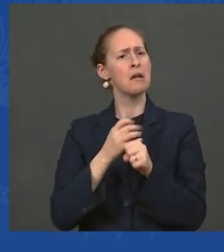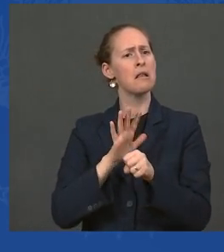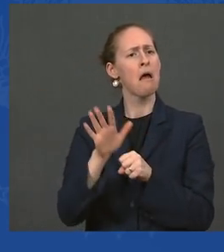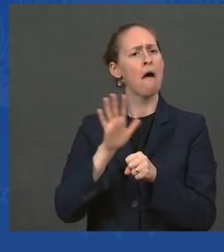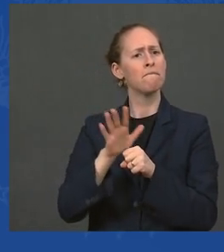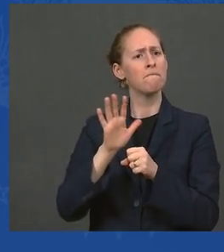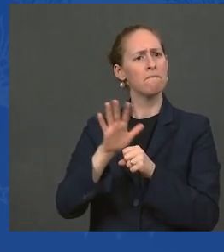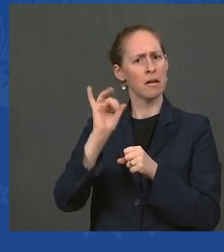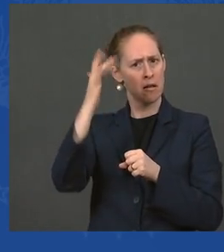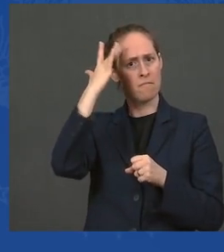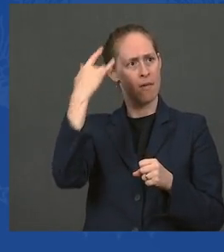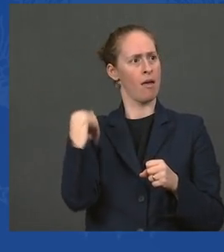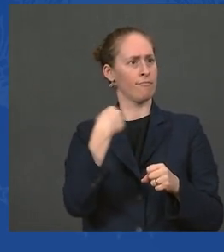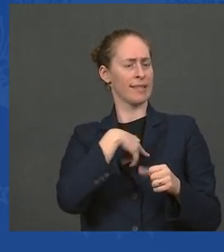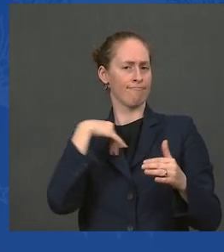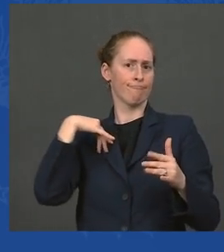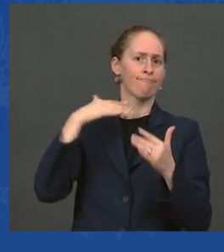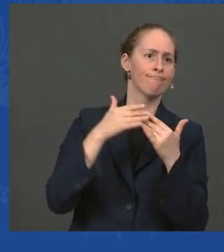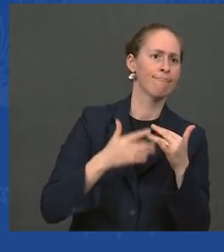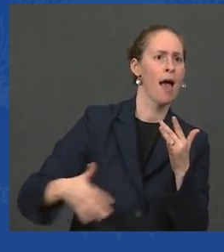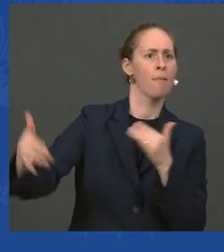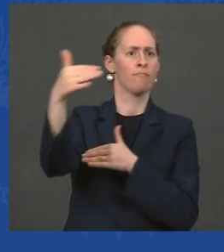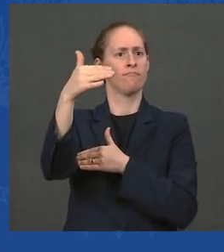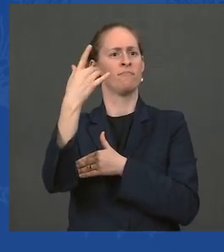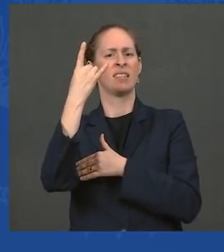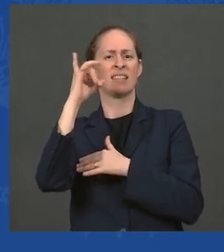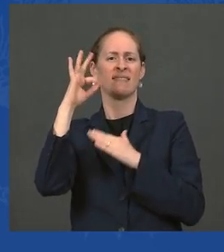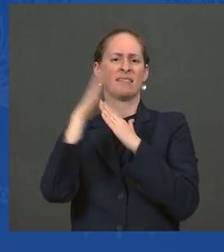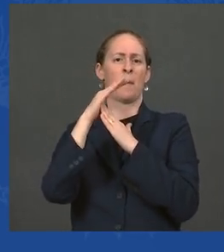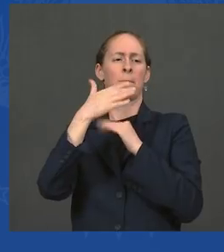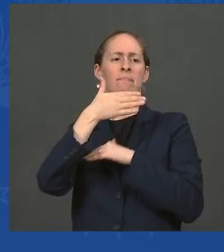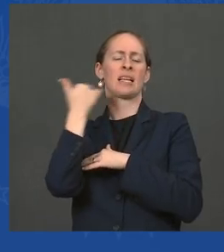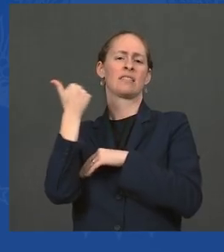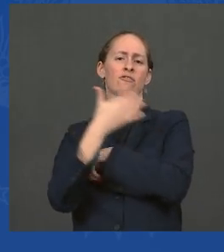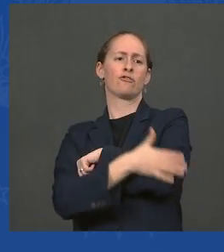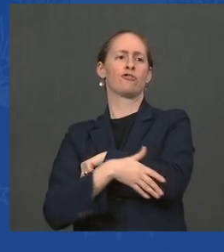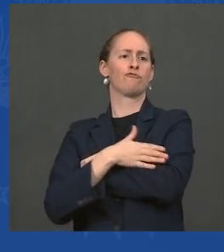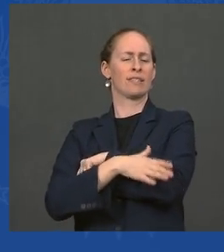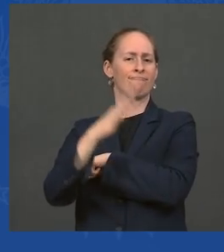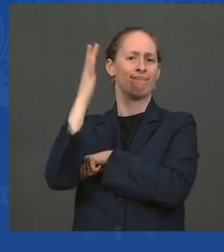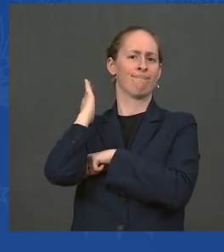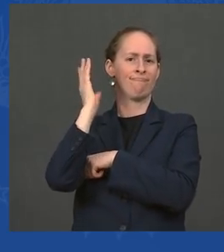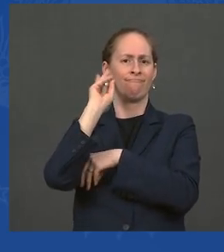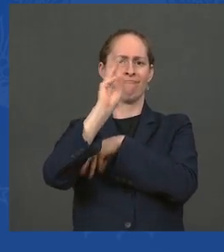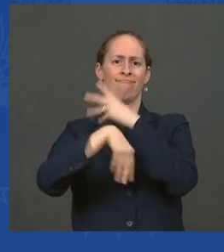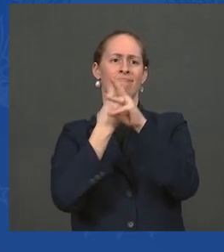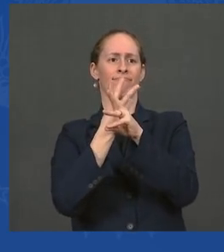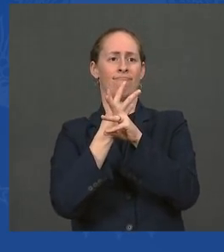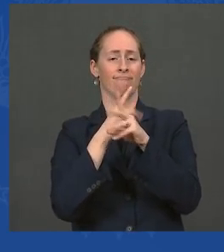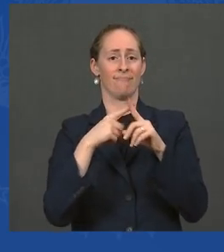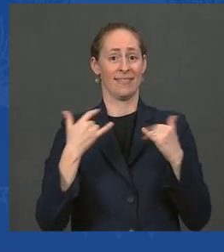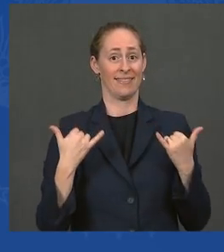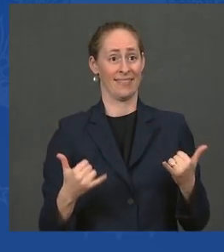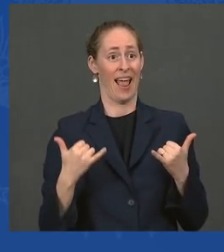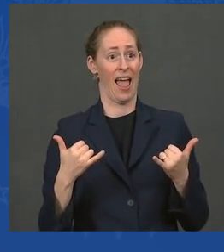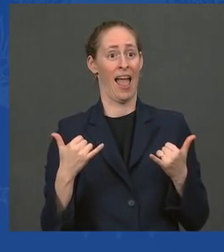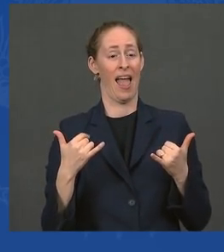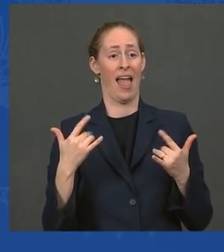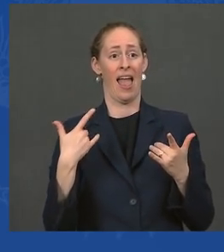We became among the best- educated countries in the world. But somewhere along the way, we stopped investing in ourselves.